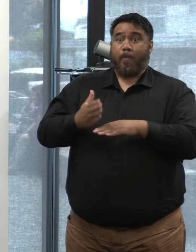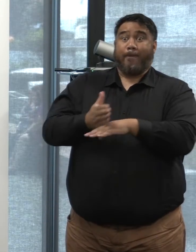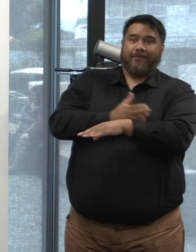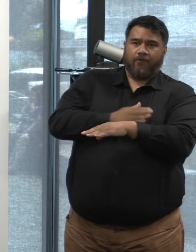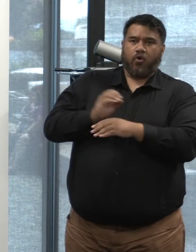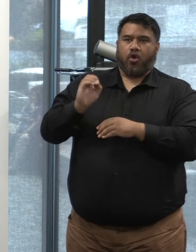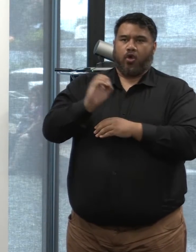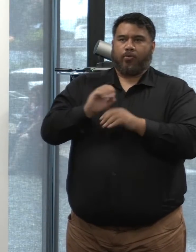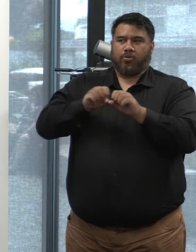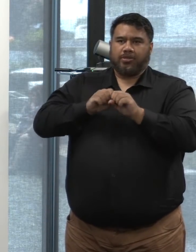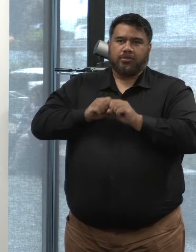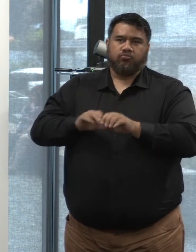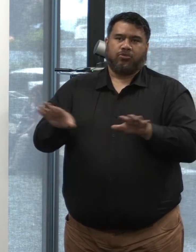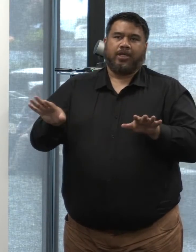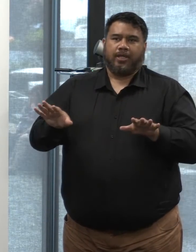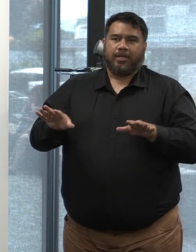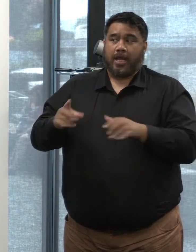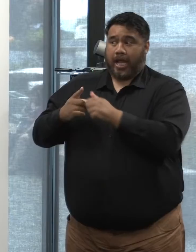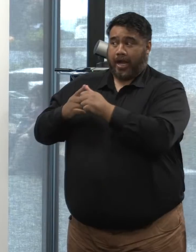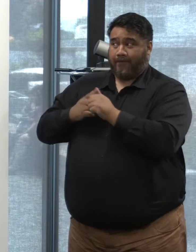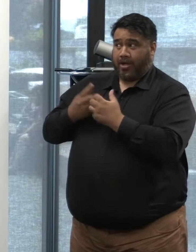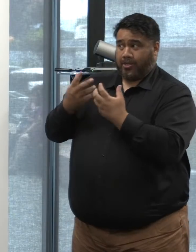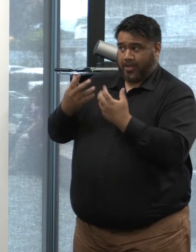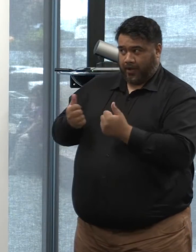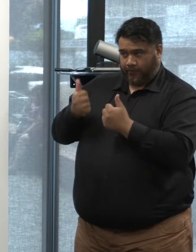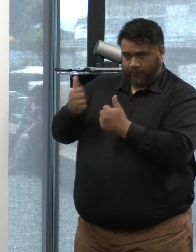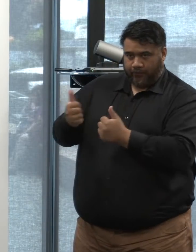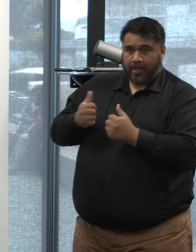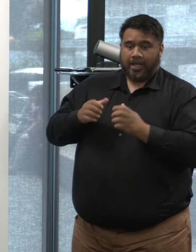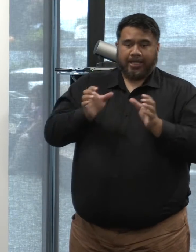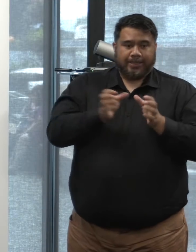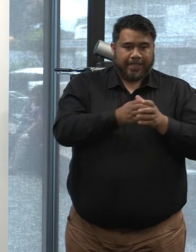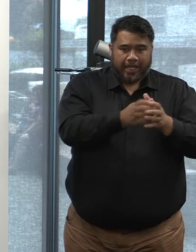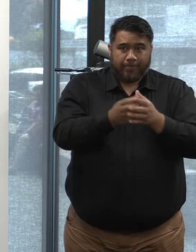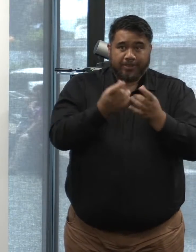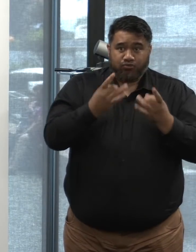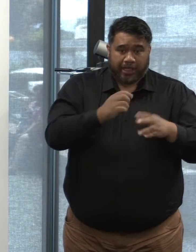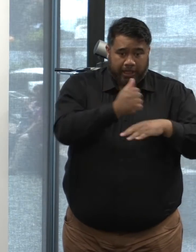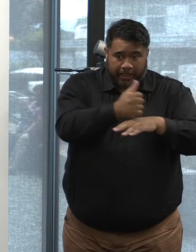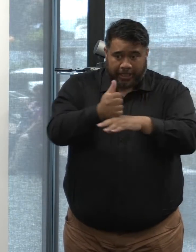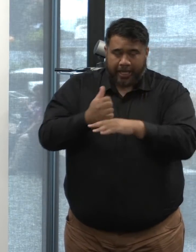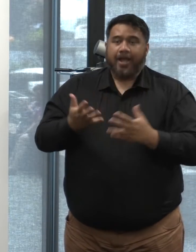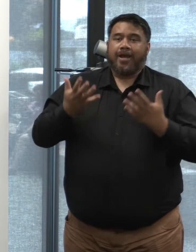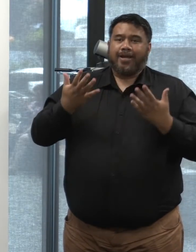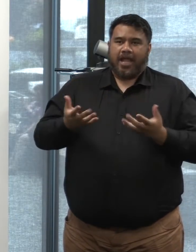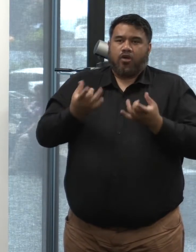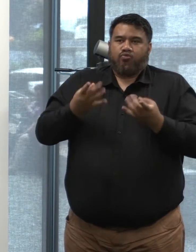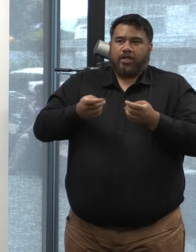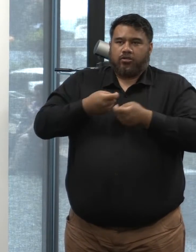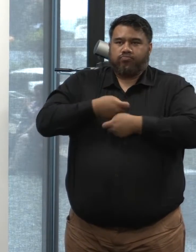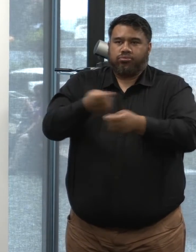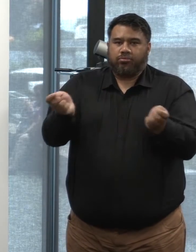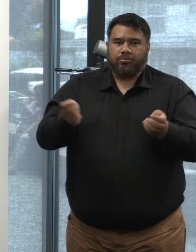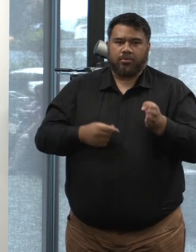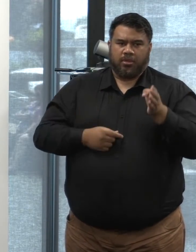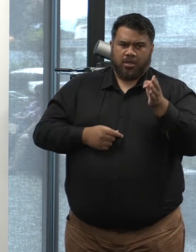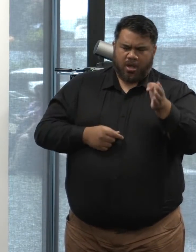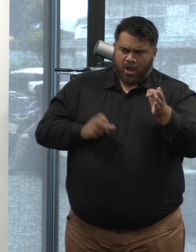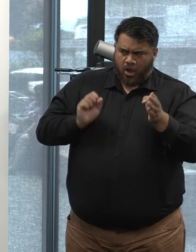whereas they were doing it in response to a really large number of cases in the community. So now is the right time, we